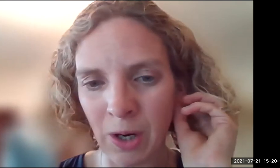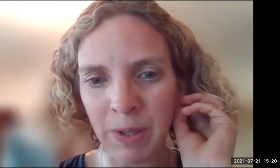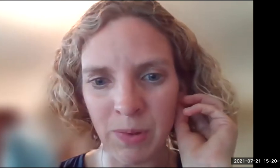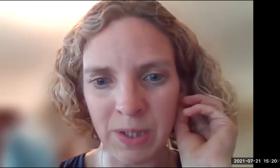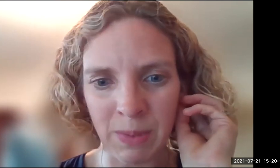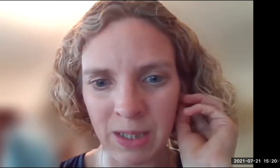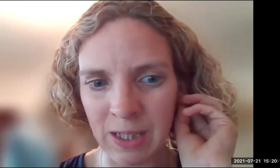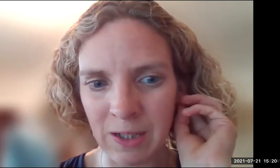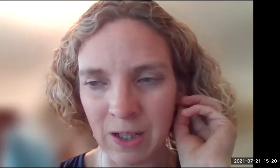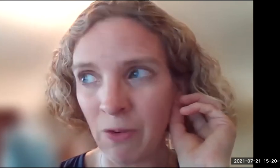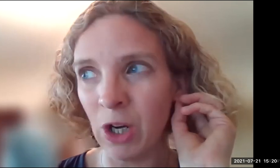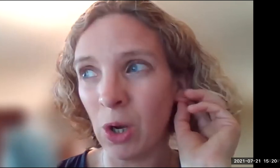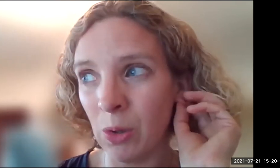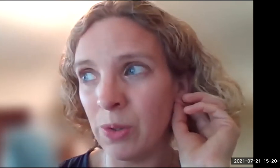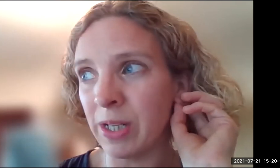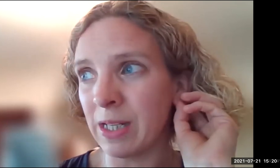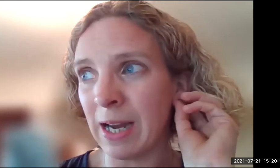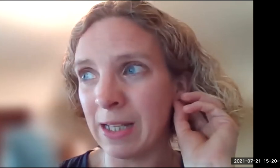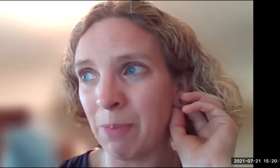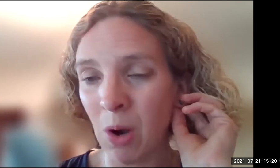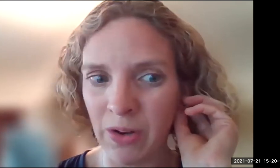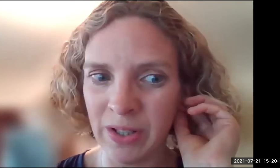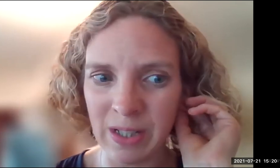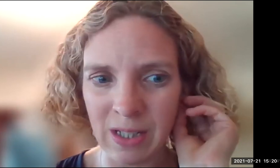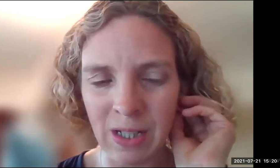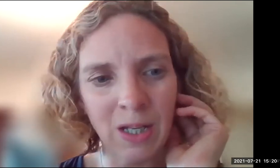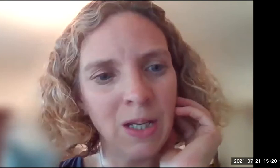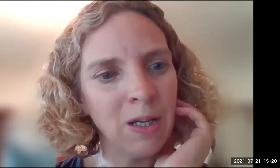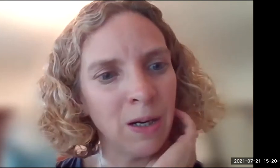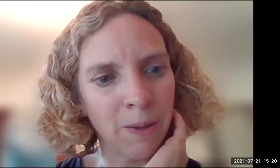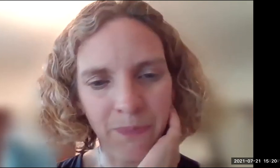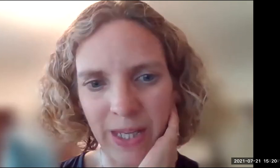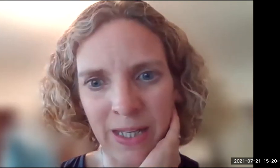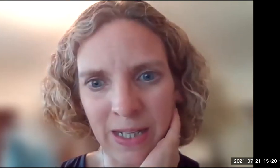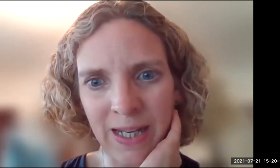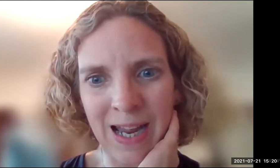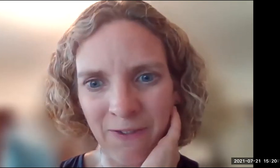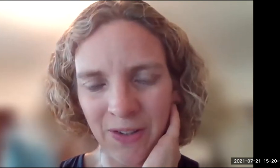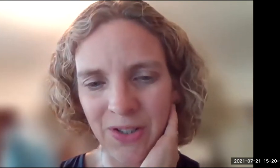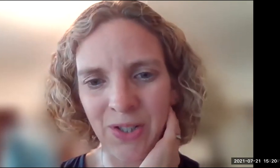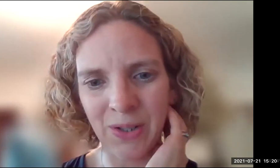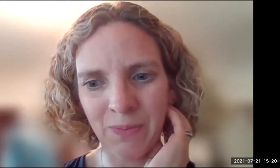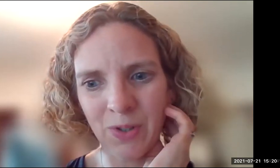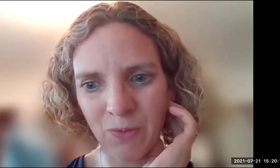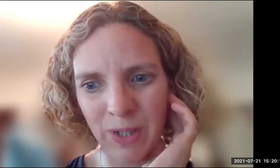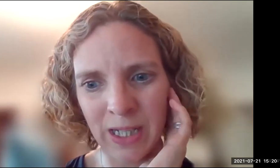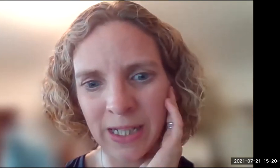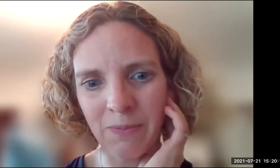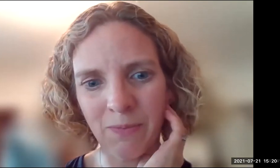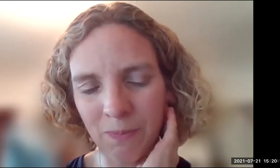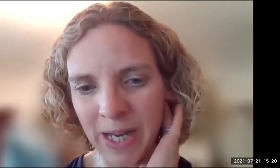and hopefully has shown through the voices of youth activists in this session, it's really critical that young people with